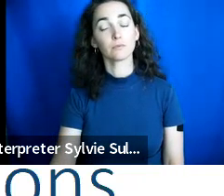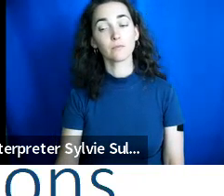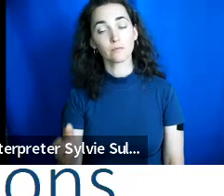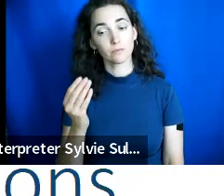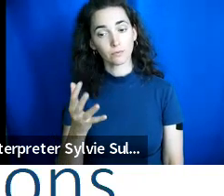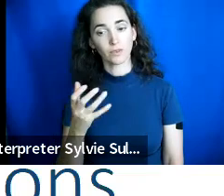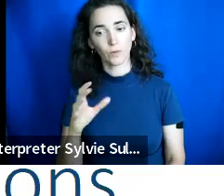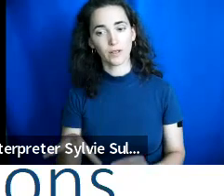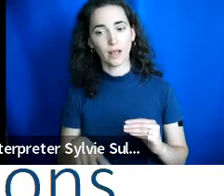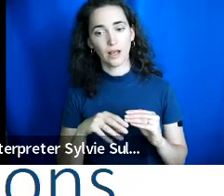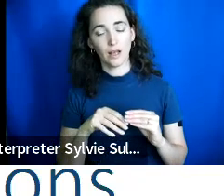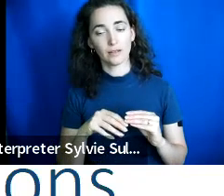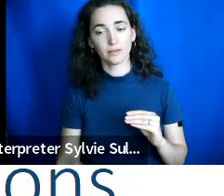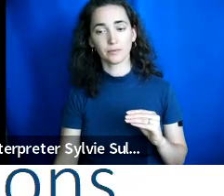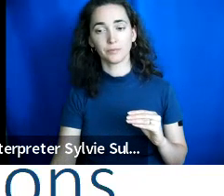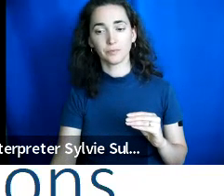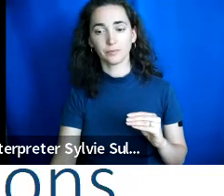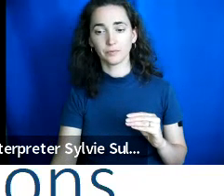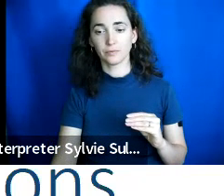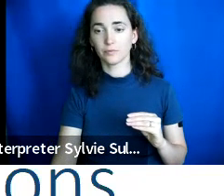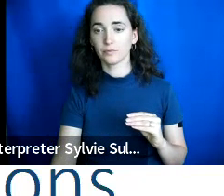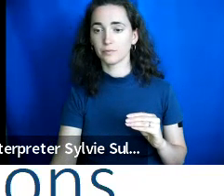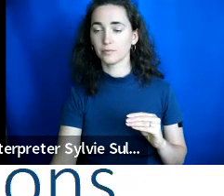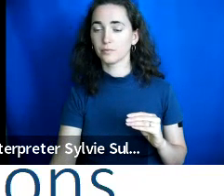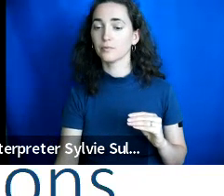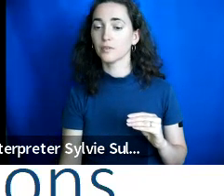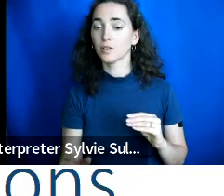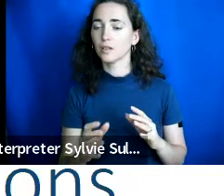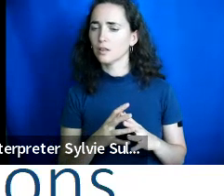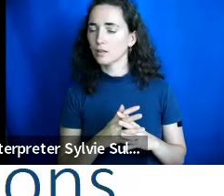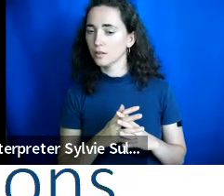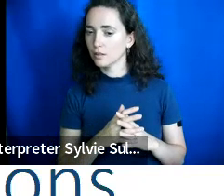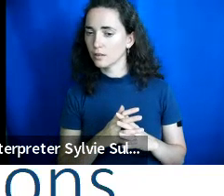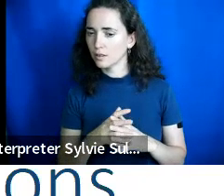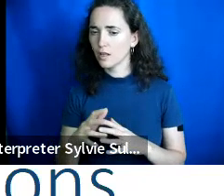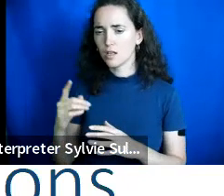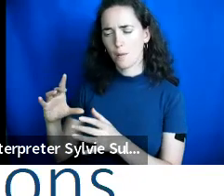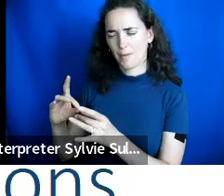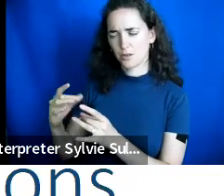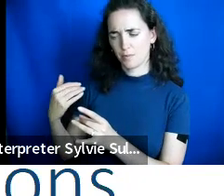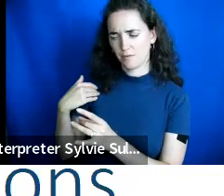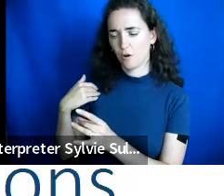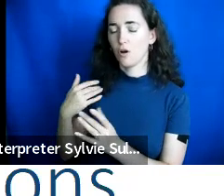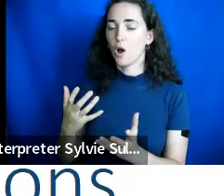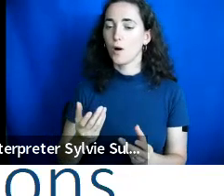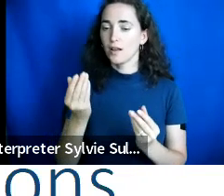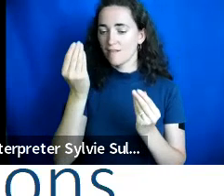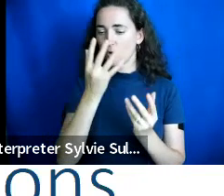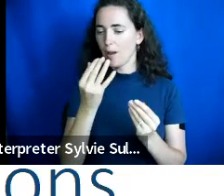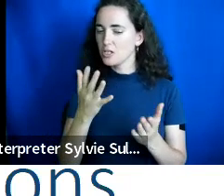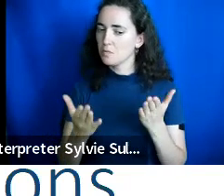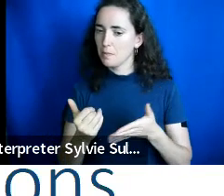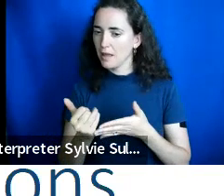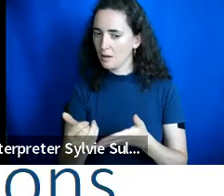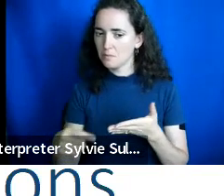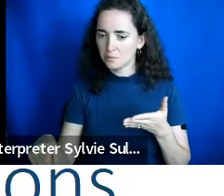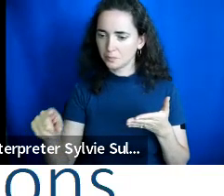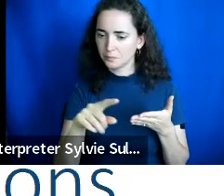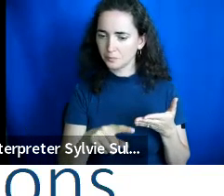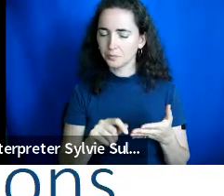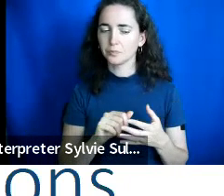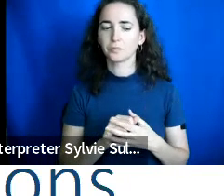About someone at our community who needs to help and it, and it may want to share some information that I think might be really helpful to people.